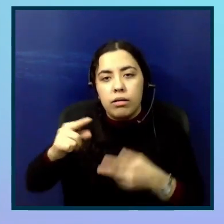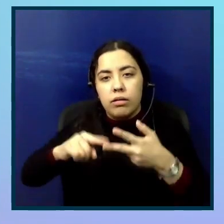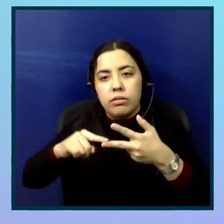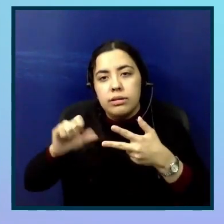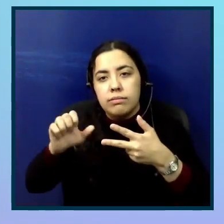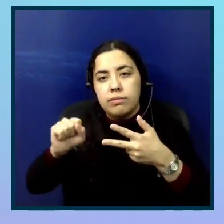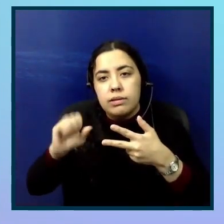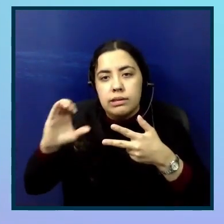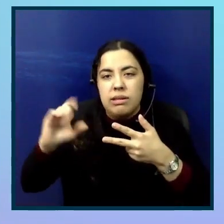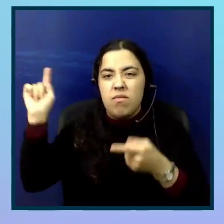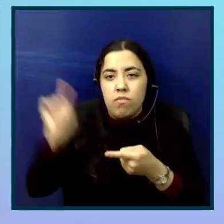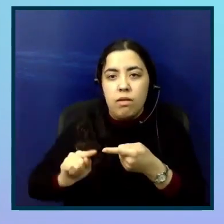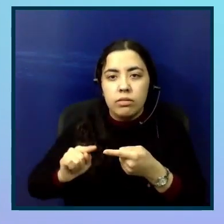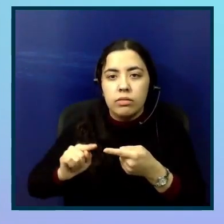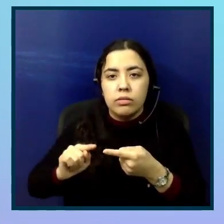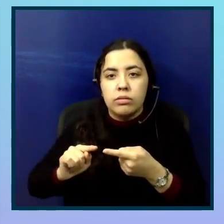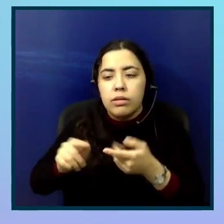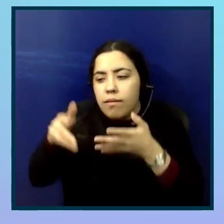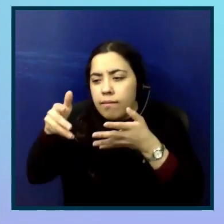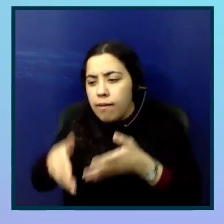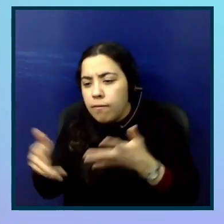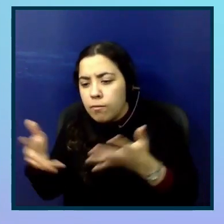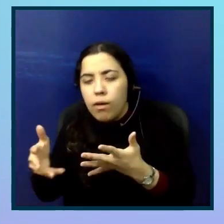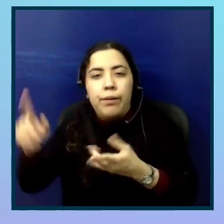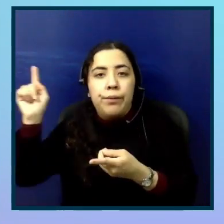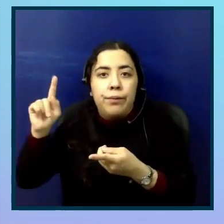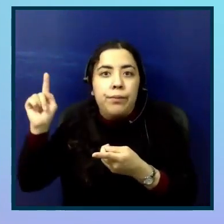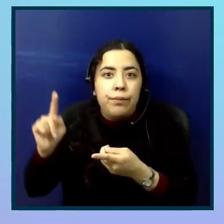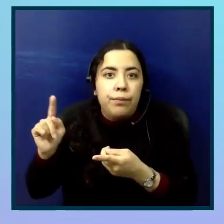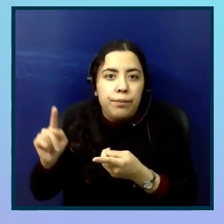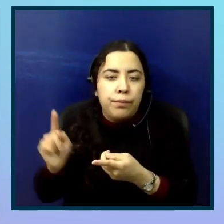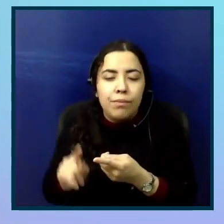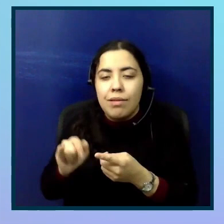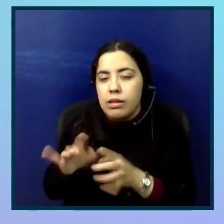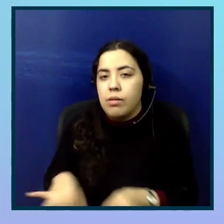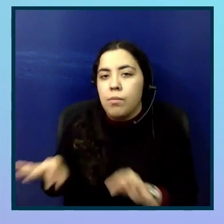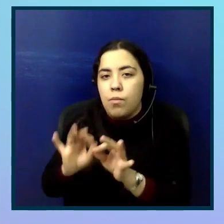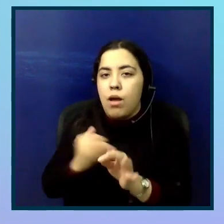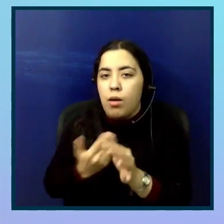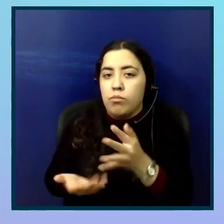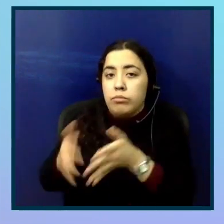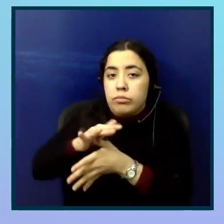I think that's a really important one. Beyond that, I think we've tried to shy away